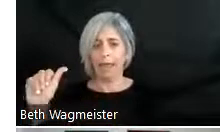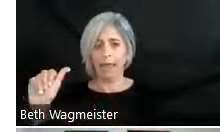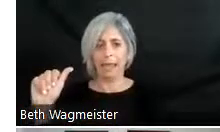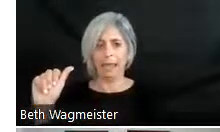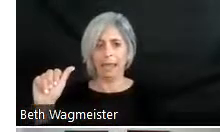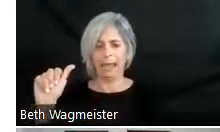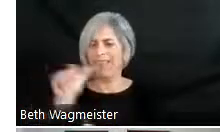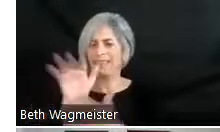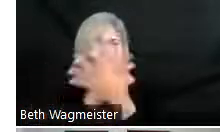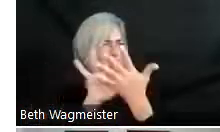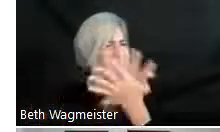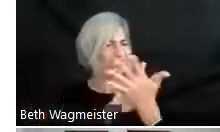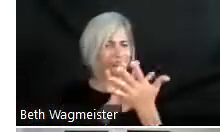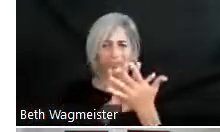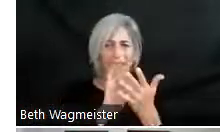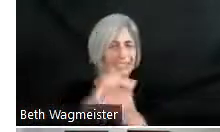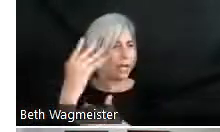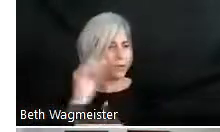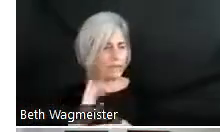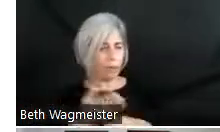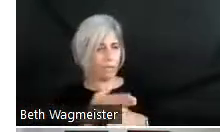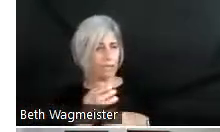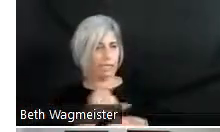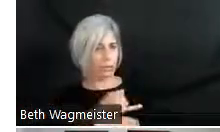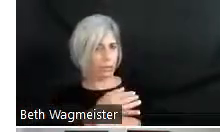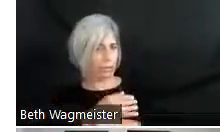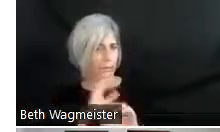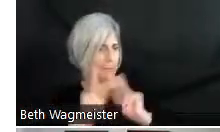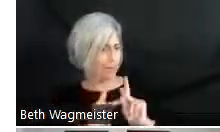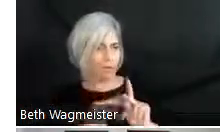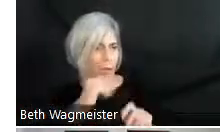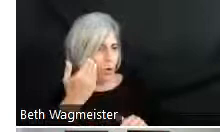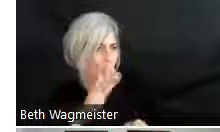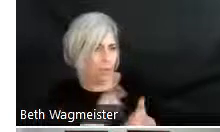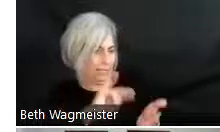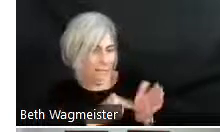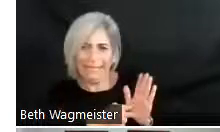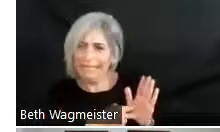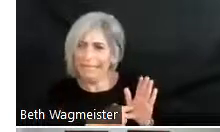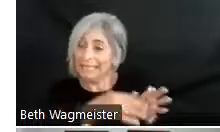and outside of our industry nobody knows what this means. How do we simplify it? Bring it